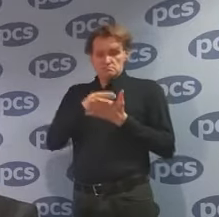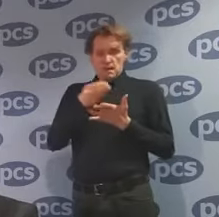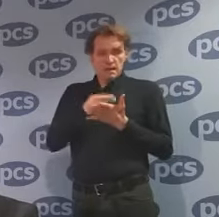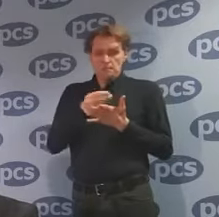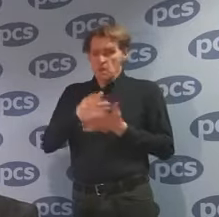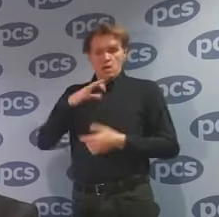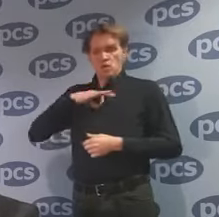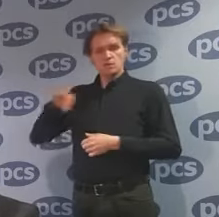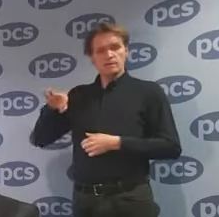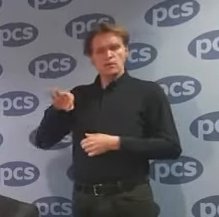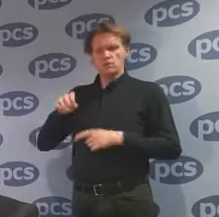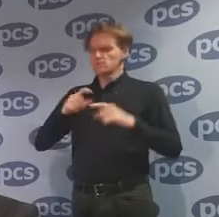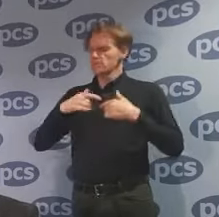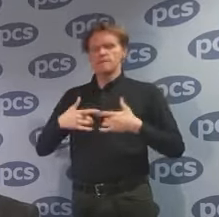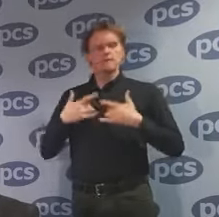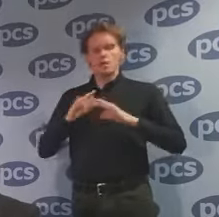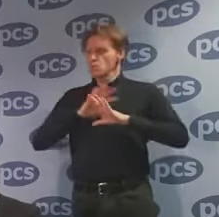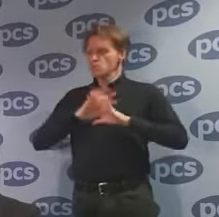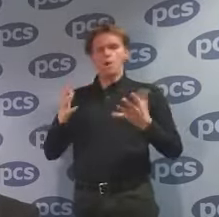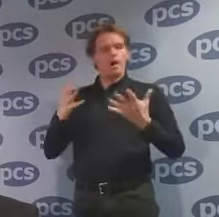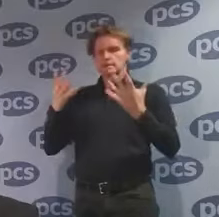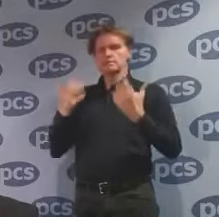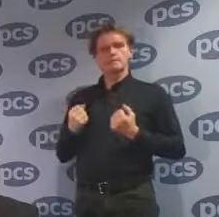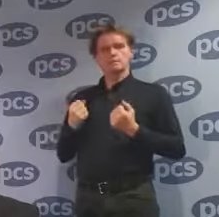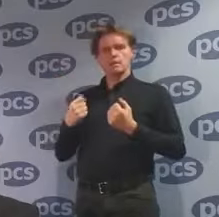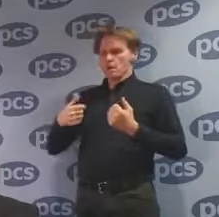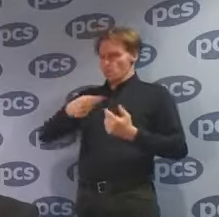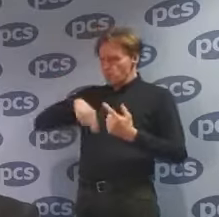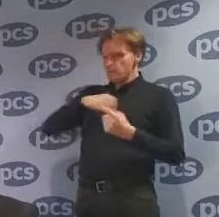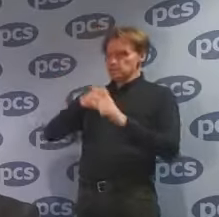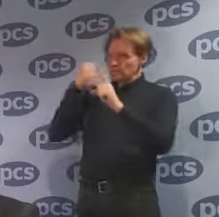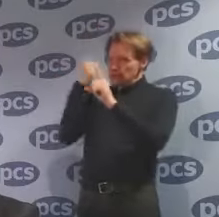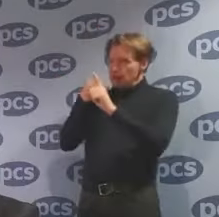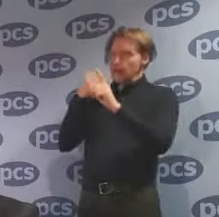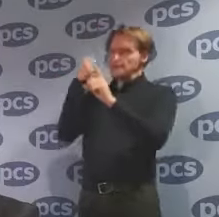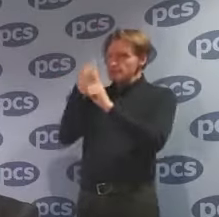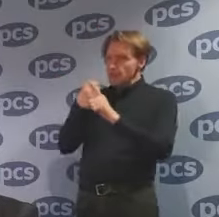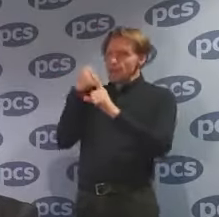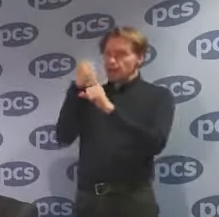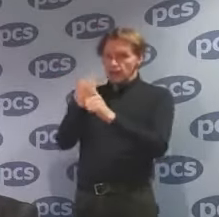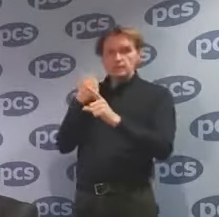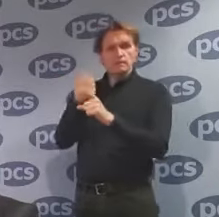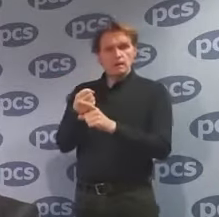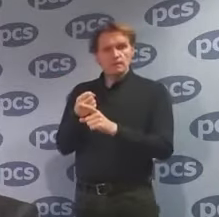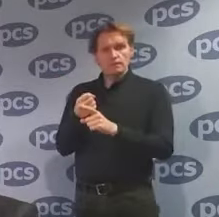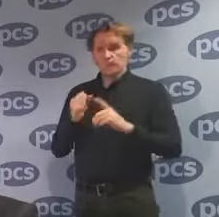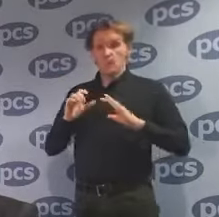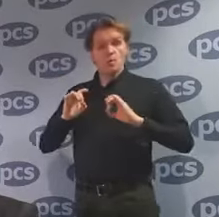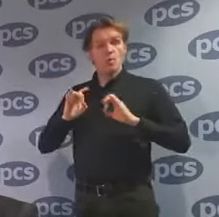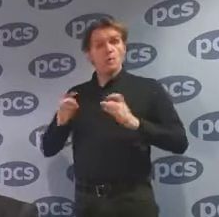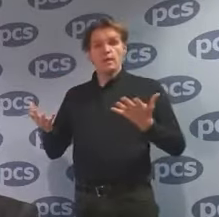completely unacceptable and all our campaigning now I think has to bear that in mind. Without money being put in by the government there